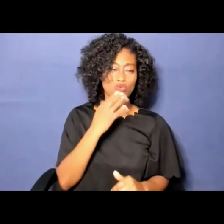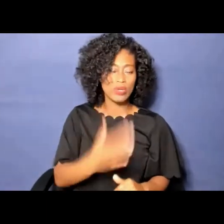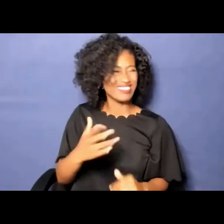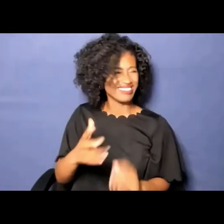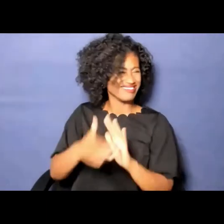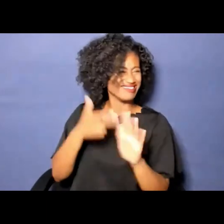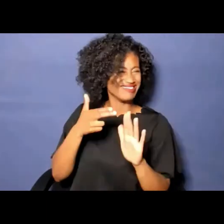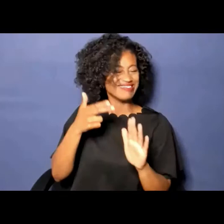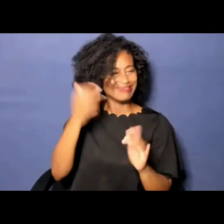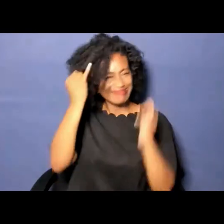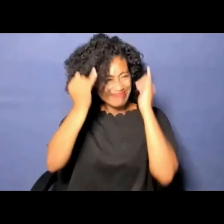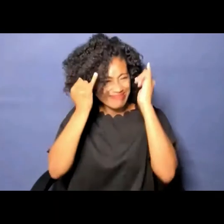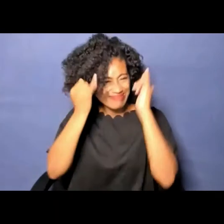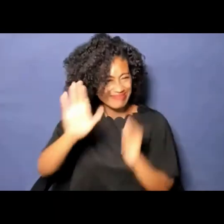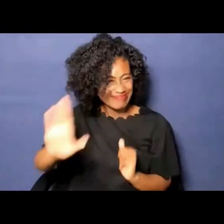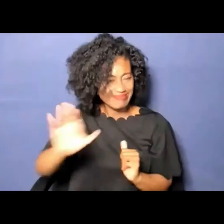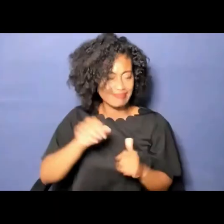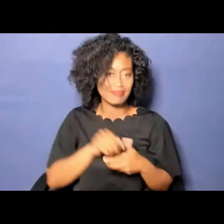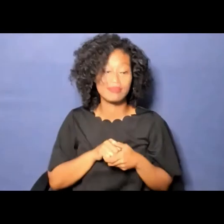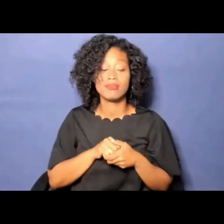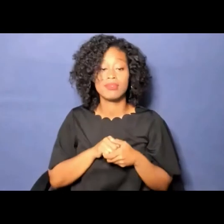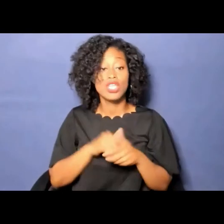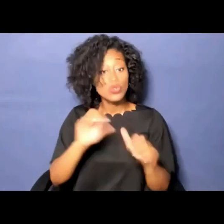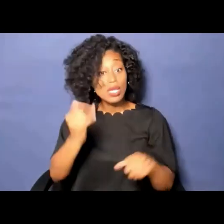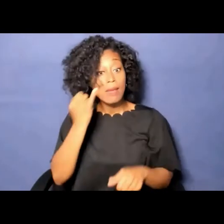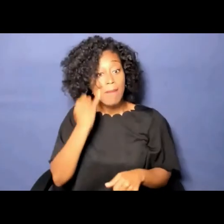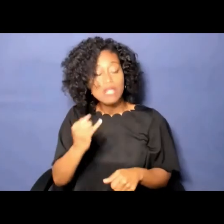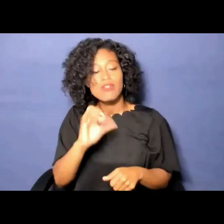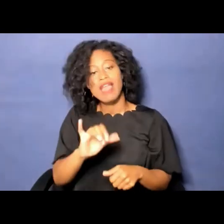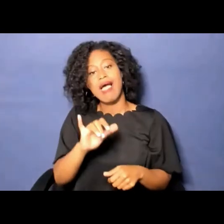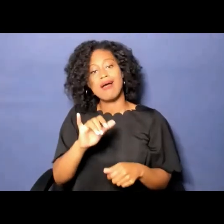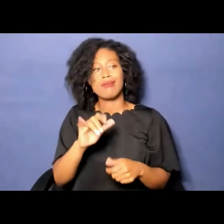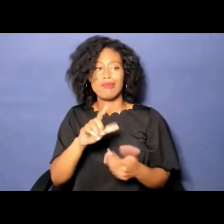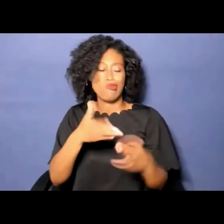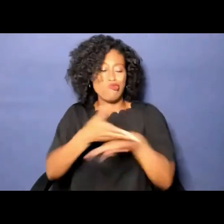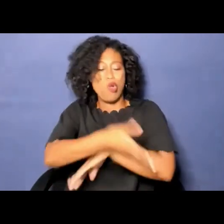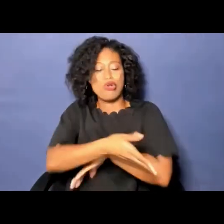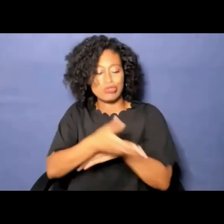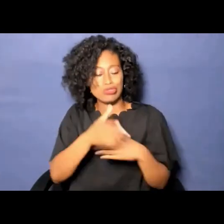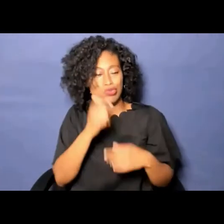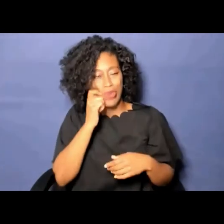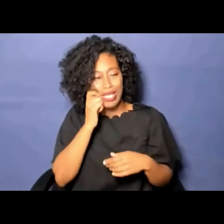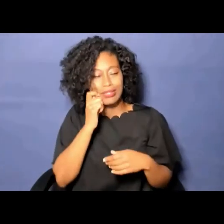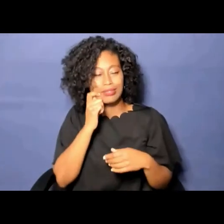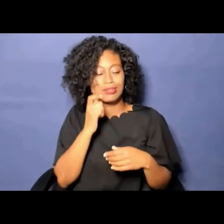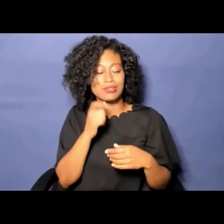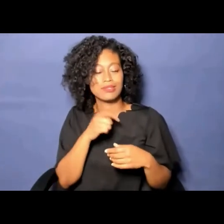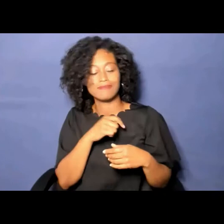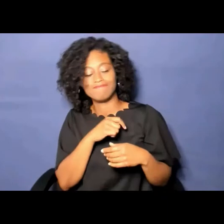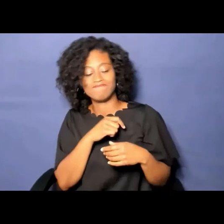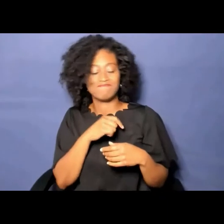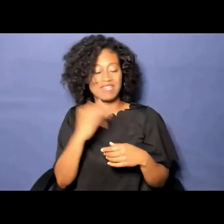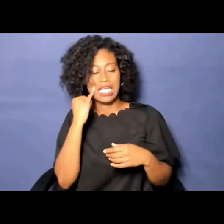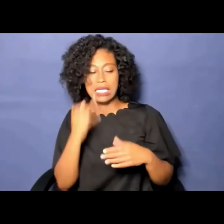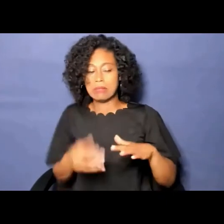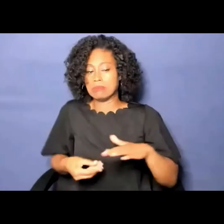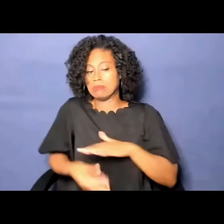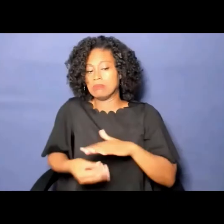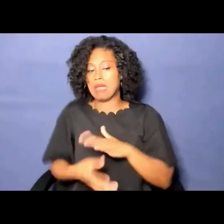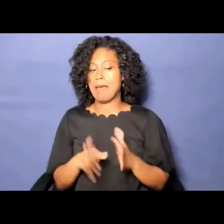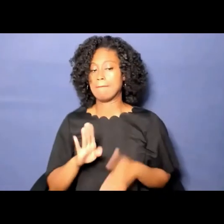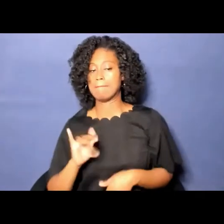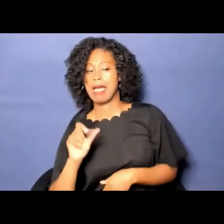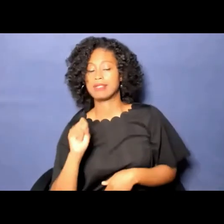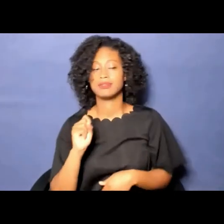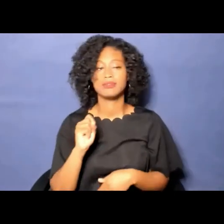how low cross race recognition leads to implicit bias, hate crimes, and racial profiling.